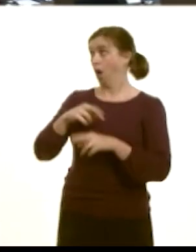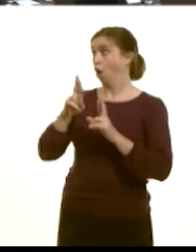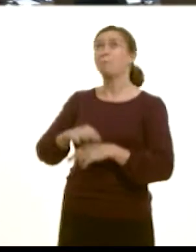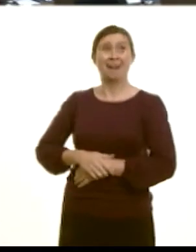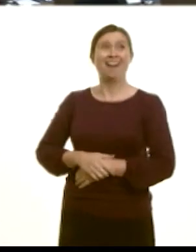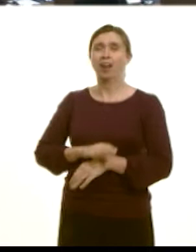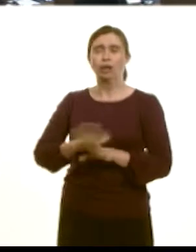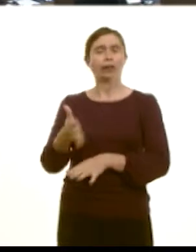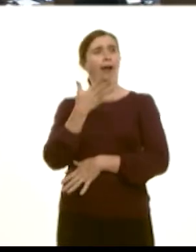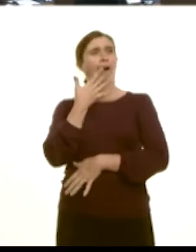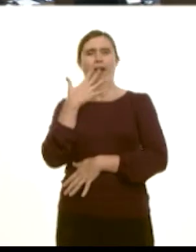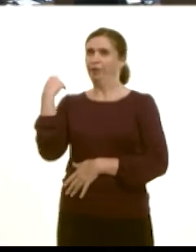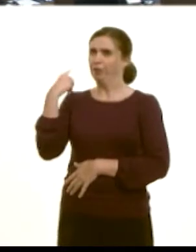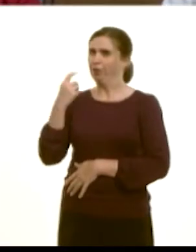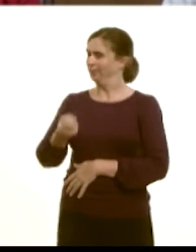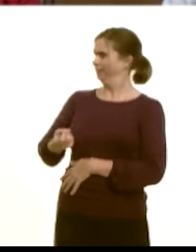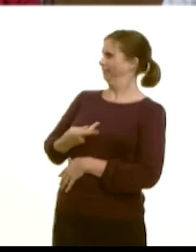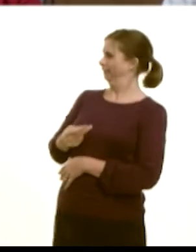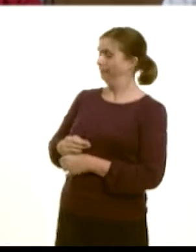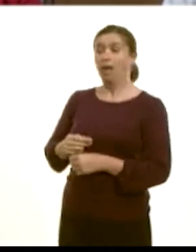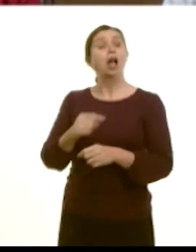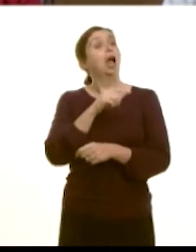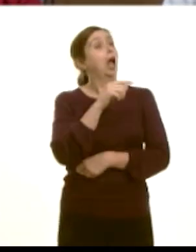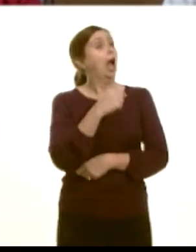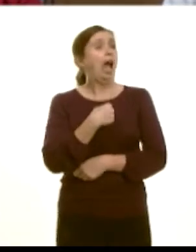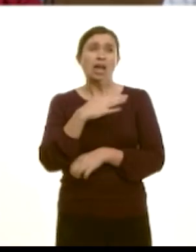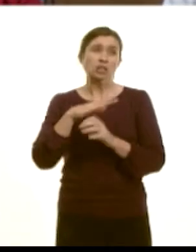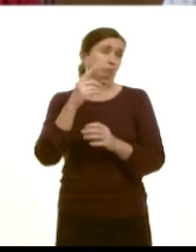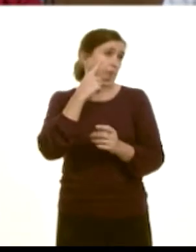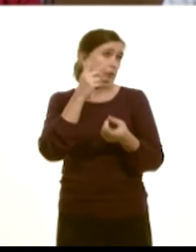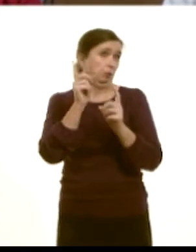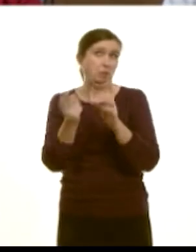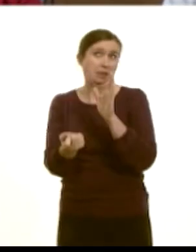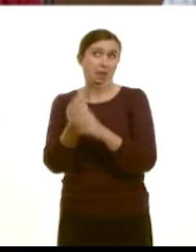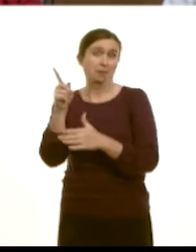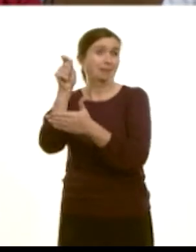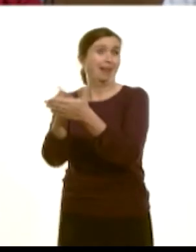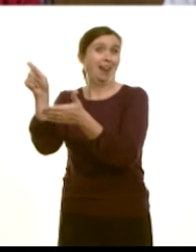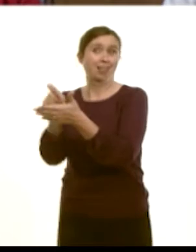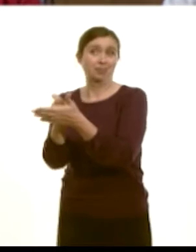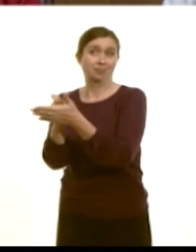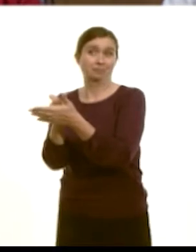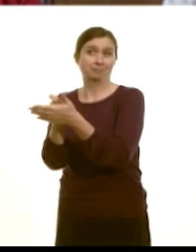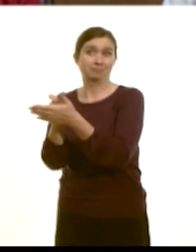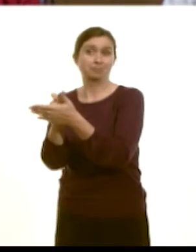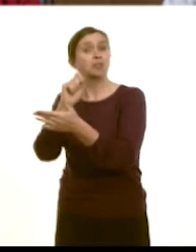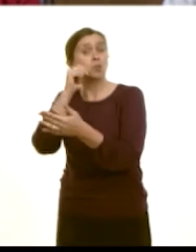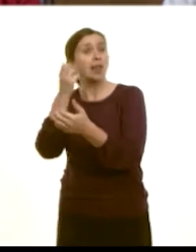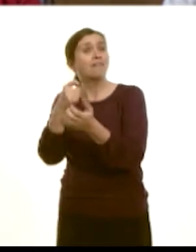I do not accept that that will be the outcome of the general election. We have to see, first of all, whether there will be a referendum, but I think that it